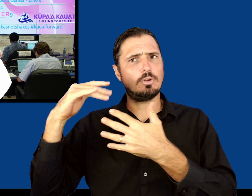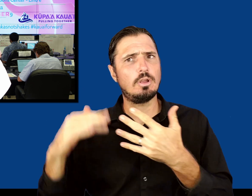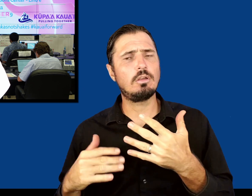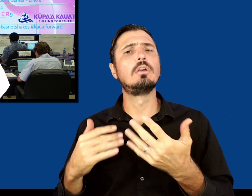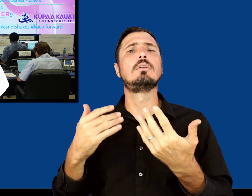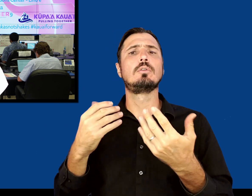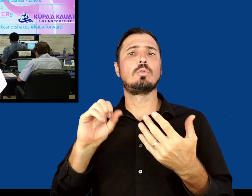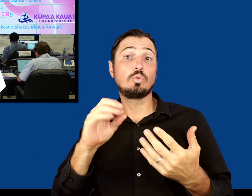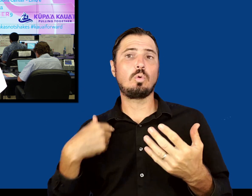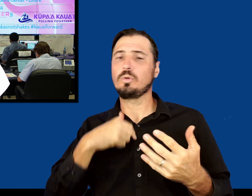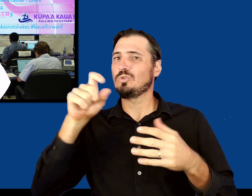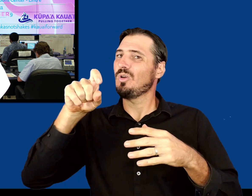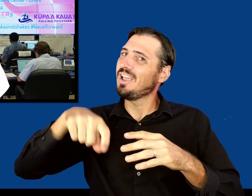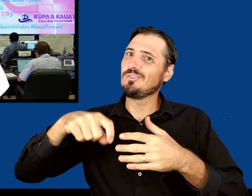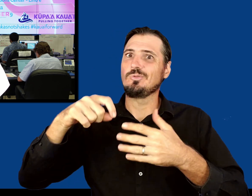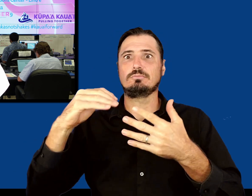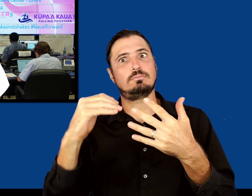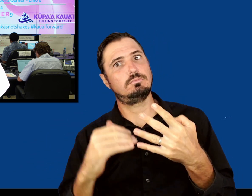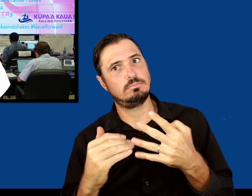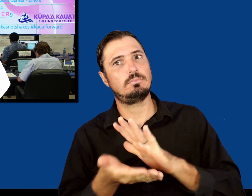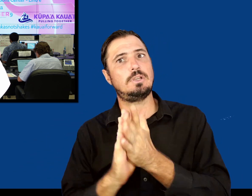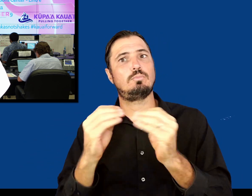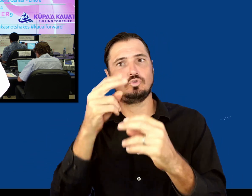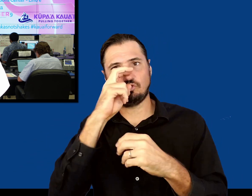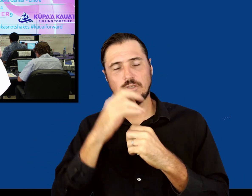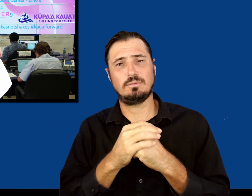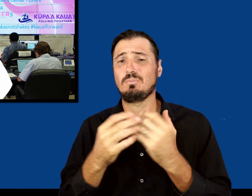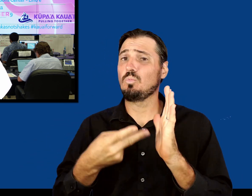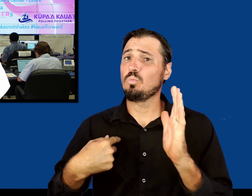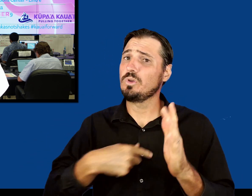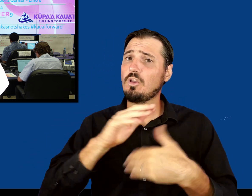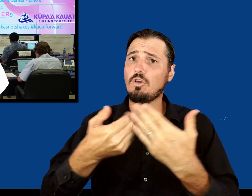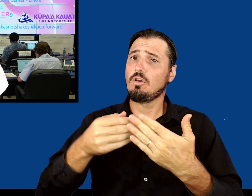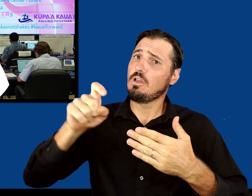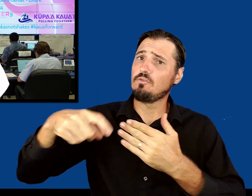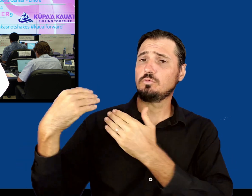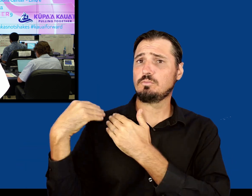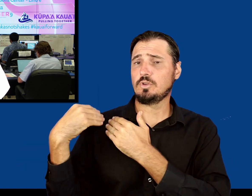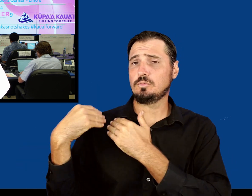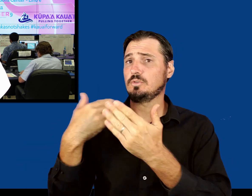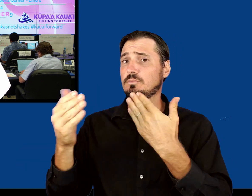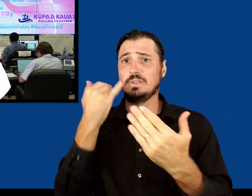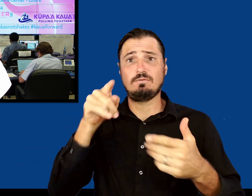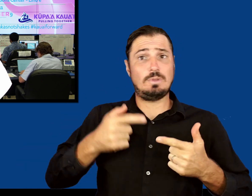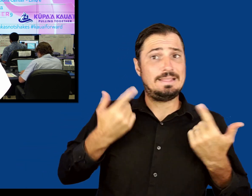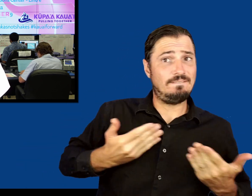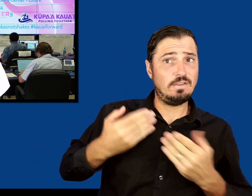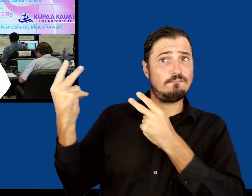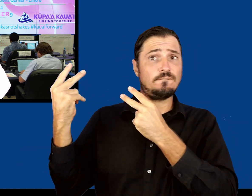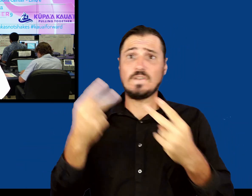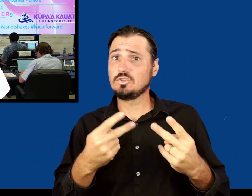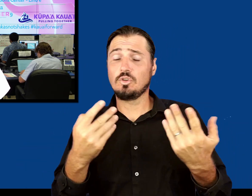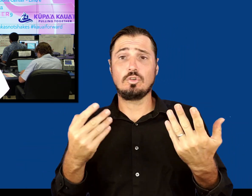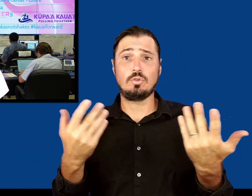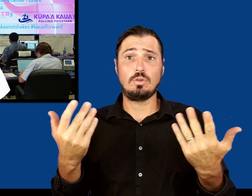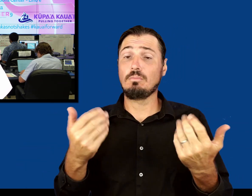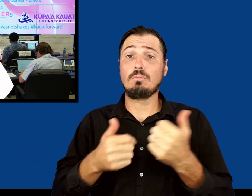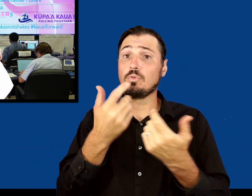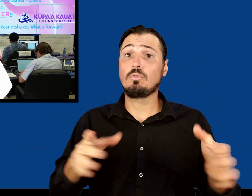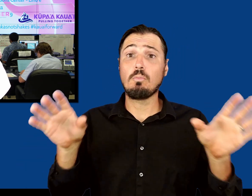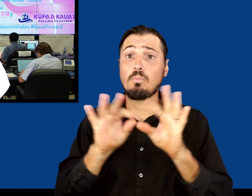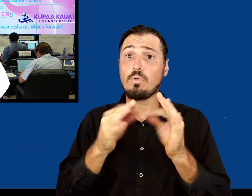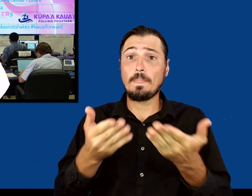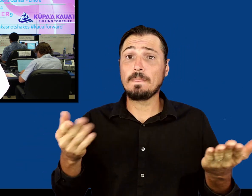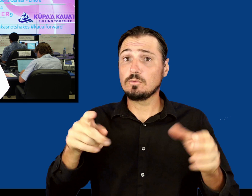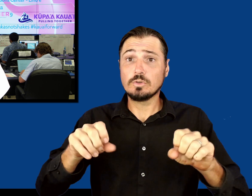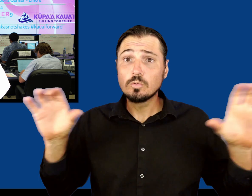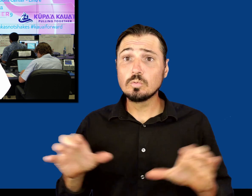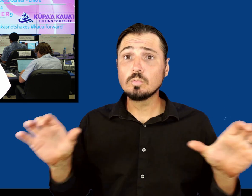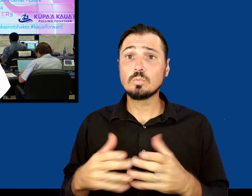falls on everyone single one of us. Whether you’re a resident or visitor, traveling or staying home, the absolute most IMPORTANT thing we can do is to wear our mask when we’re around people